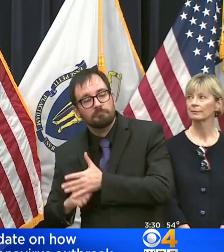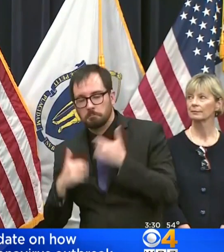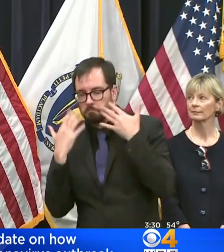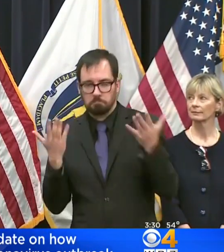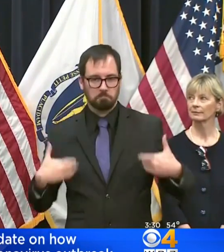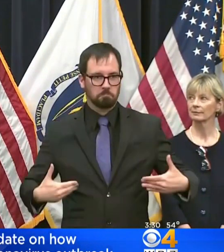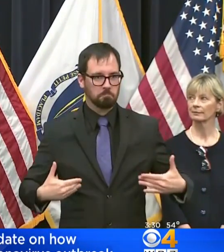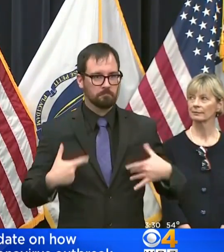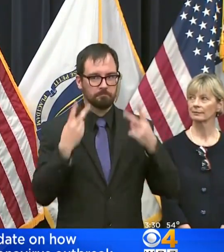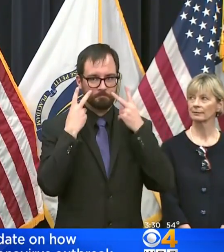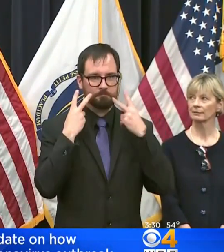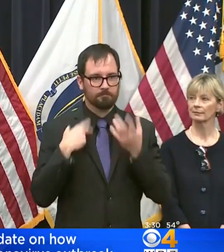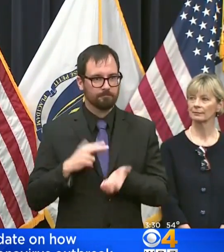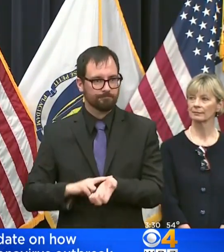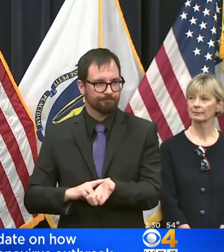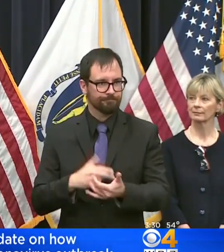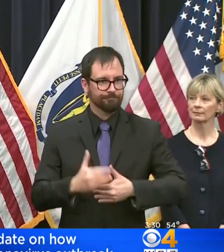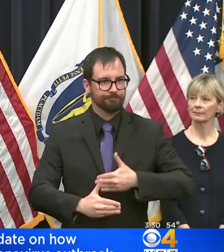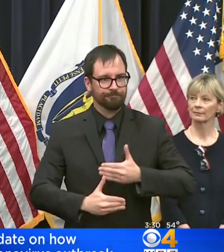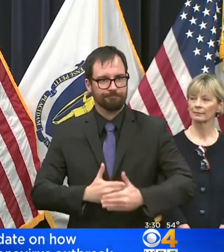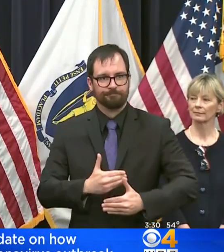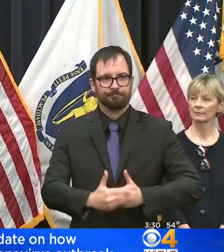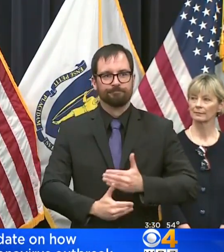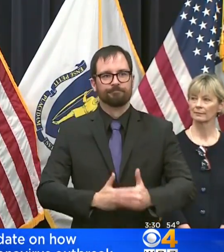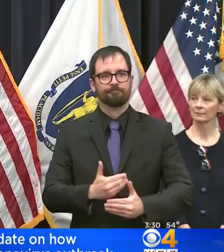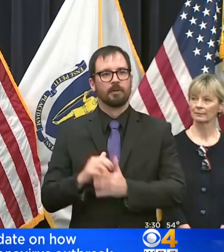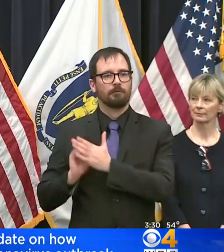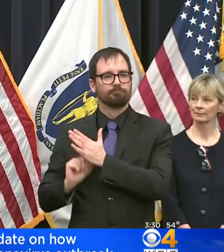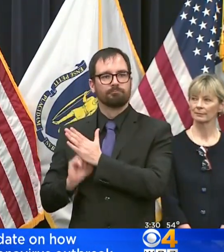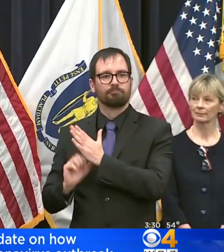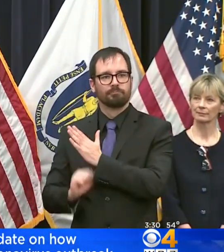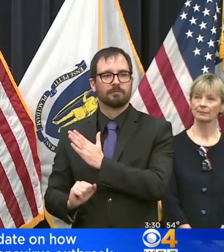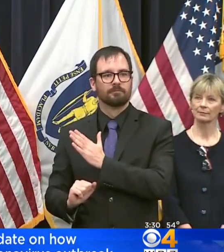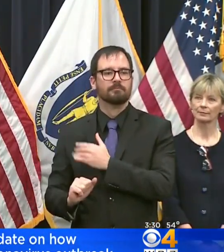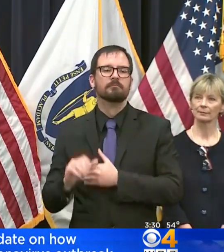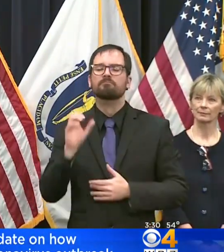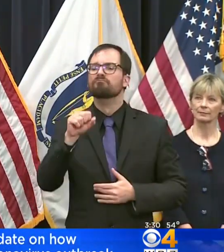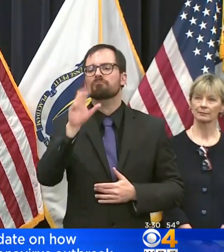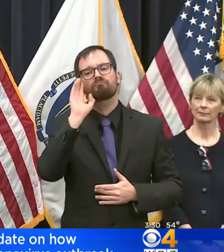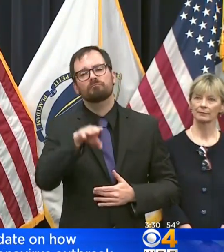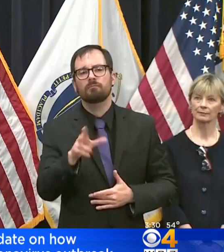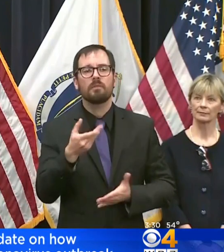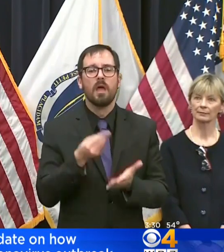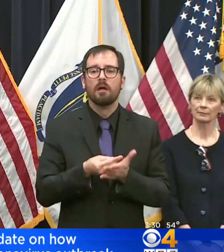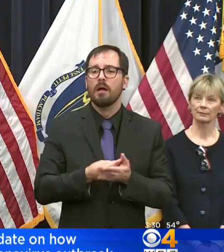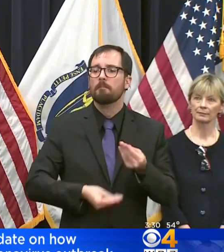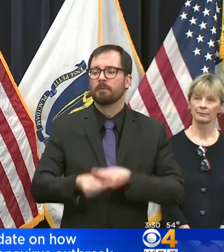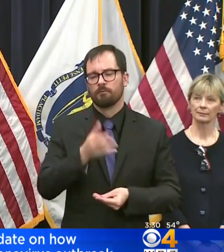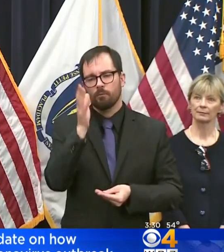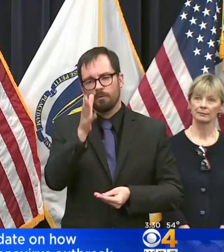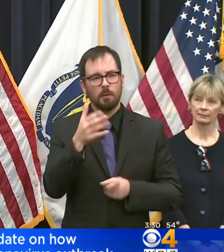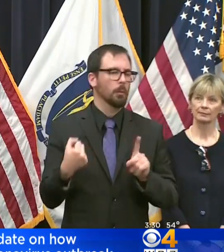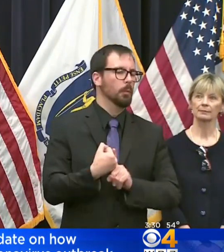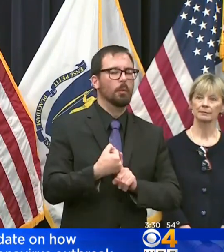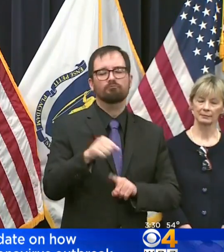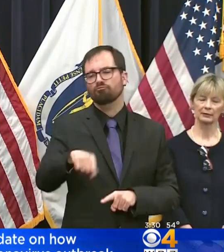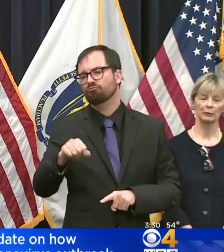GET DEPLOYED OR HOW MUCH OF IT MIGHT GET DEPLOYED OR WHEN IT MIGHT GET USED. I CERTAINLY THINK ALL OF US ARE WELL AWARE OF THE FACT THAT THE ECONOMY IS GOING TO TAKE A BIG